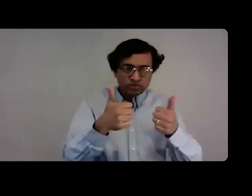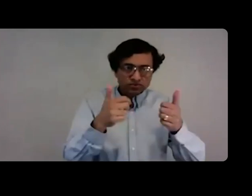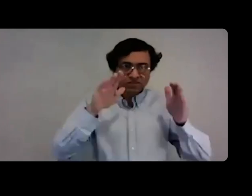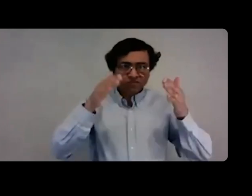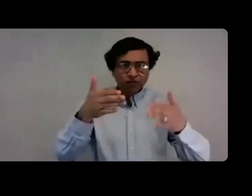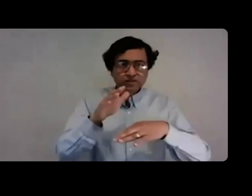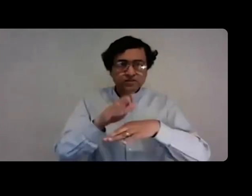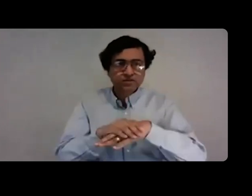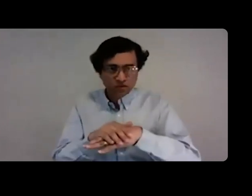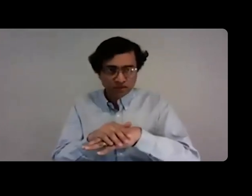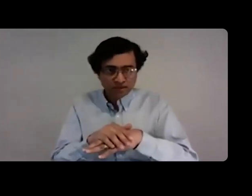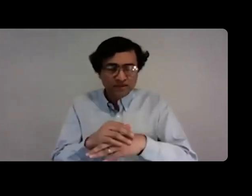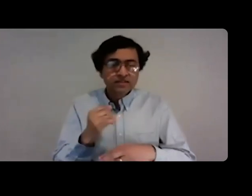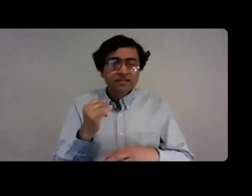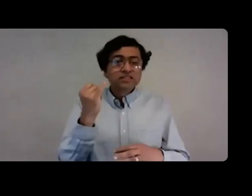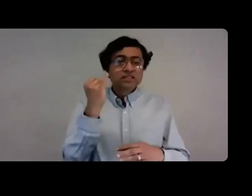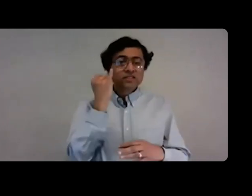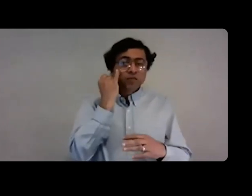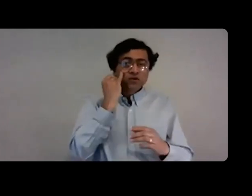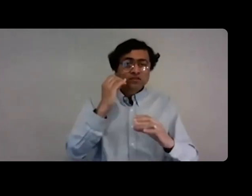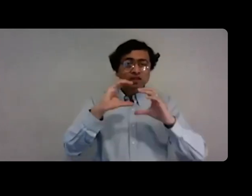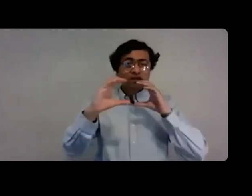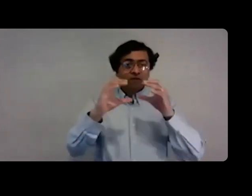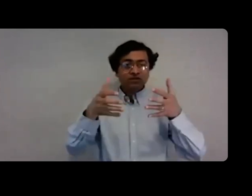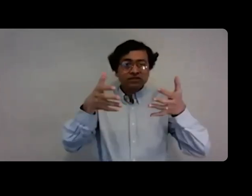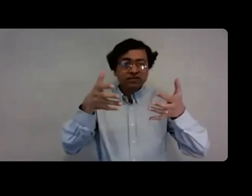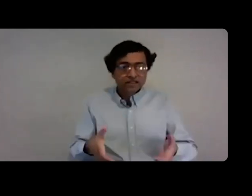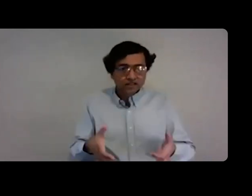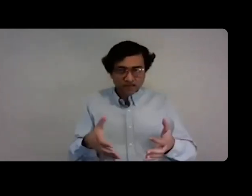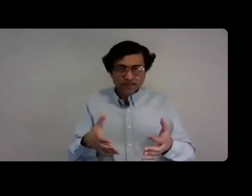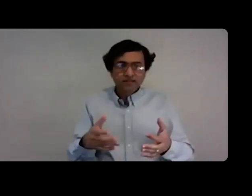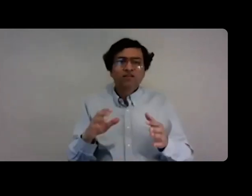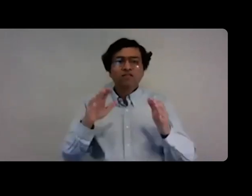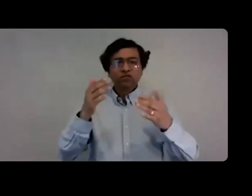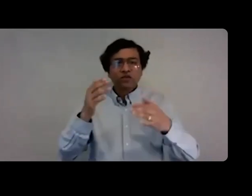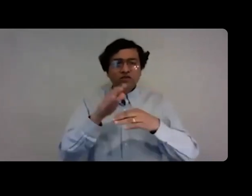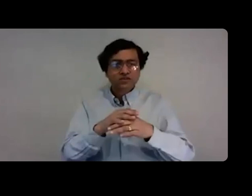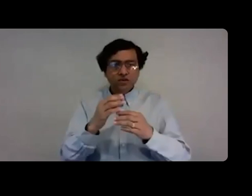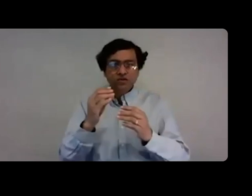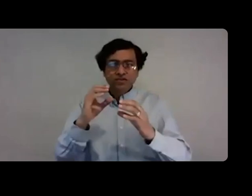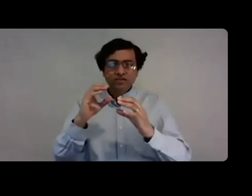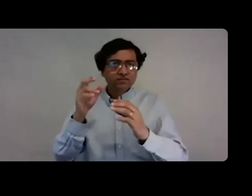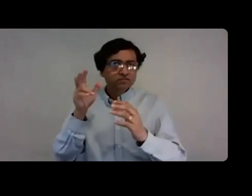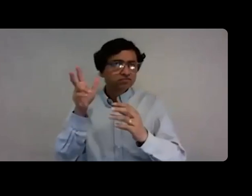One of the results of having one modality open to you is that you are going to